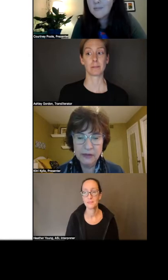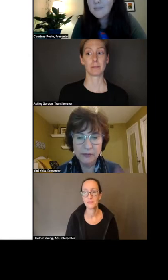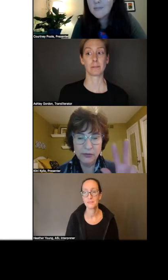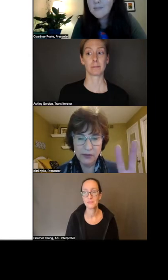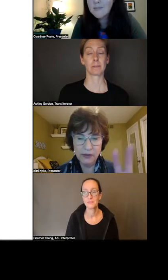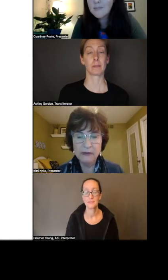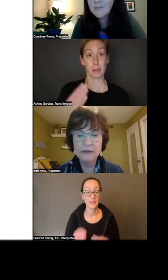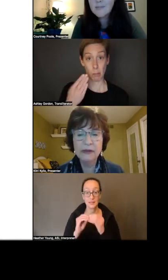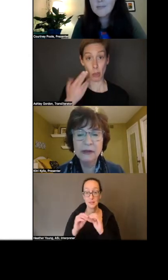And number three.